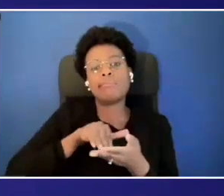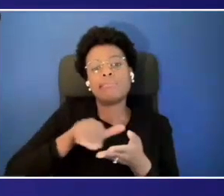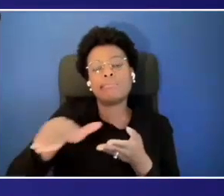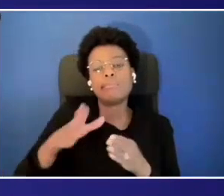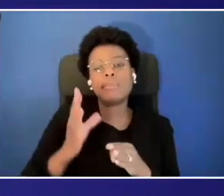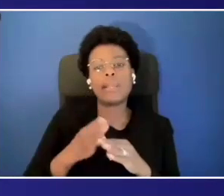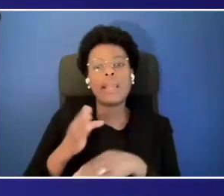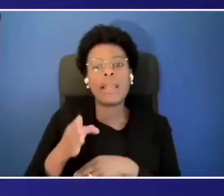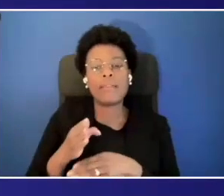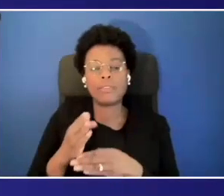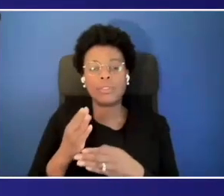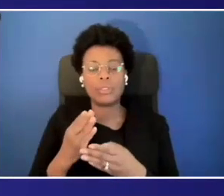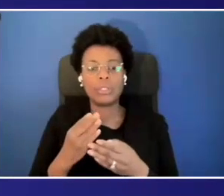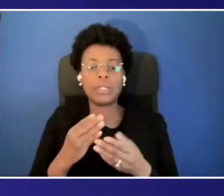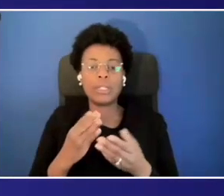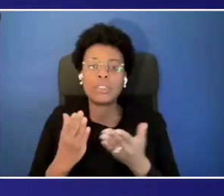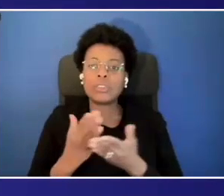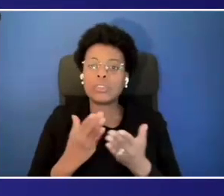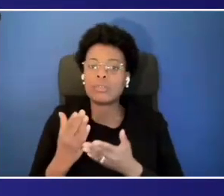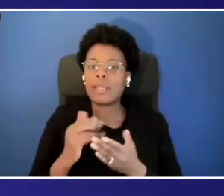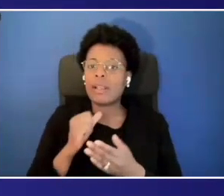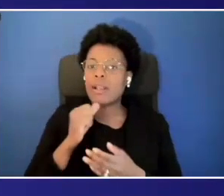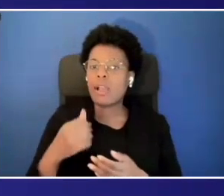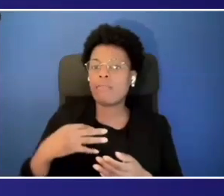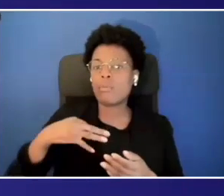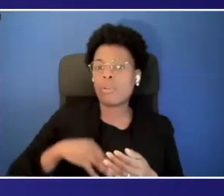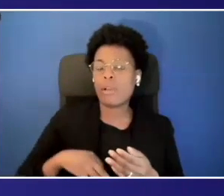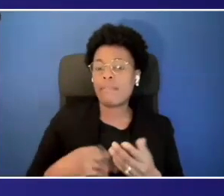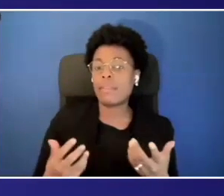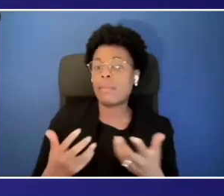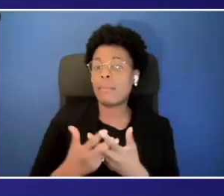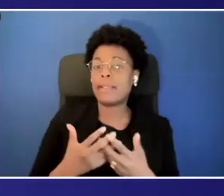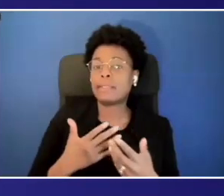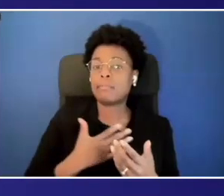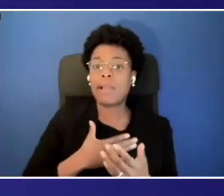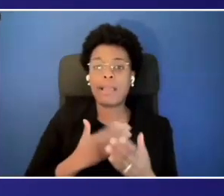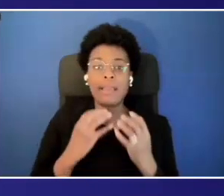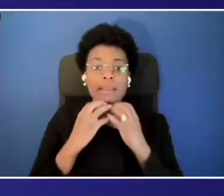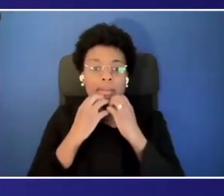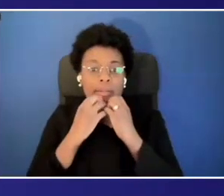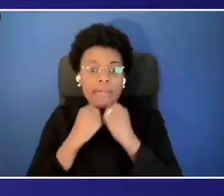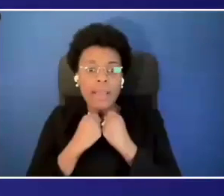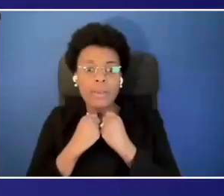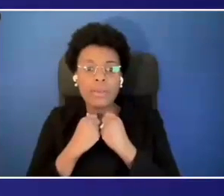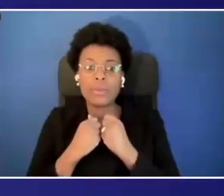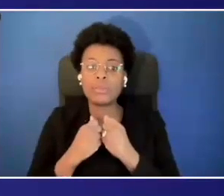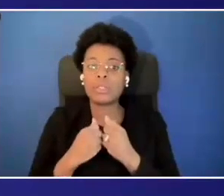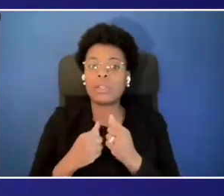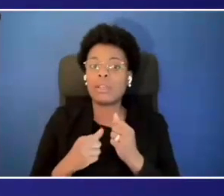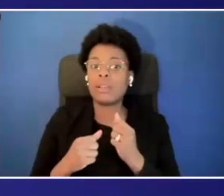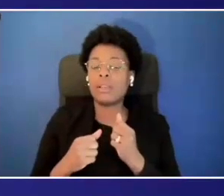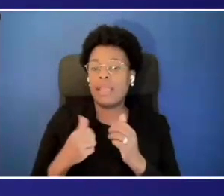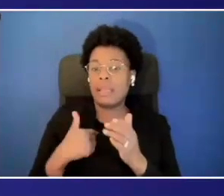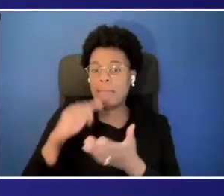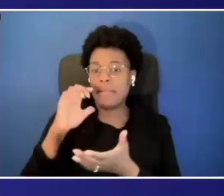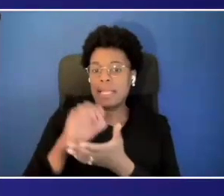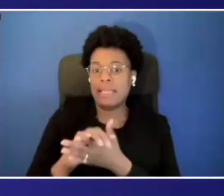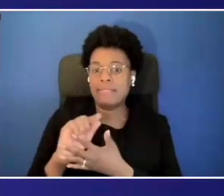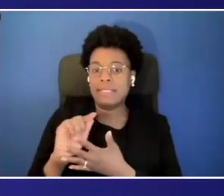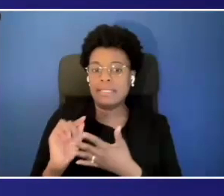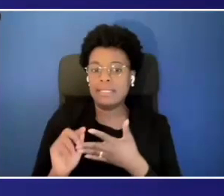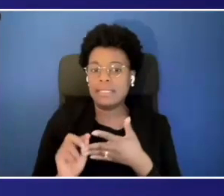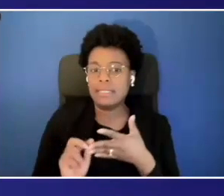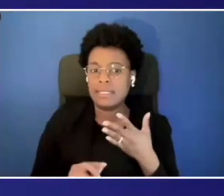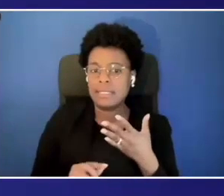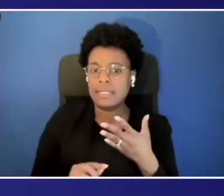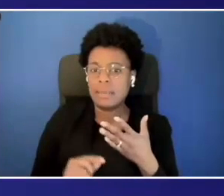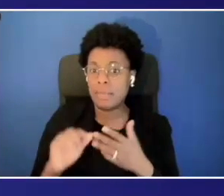That align with my values, my But now all these assumptions, actually the facts that I signed the dotted line on.